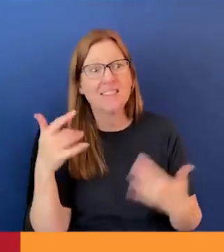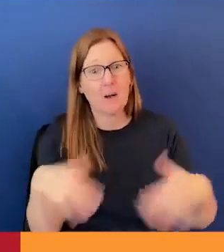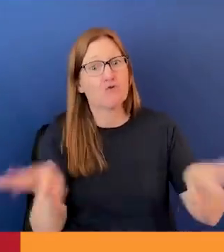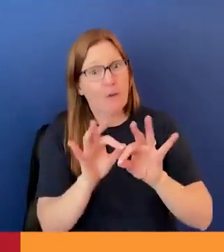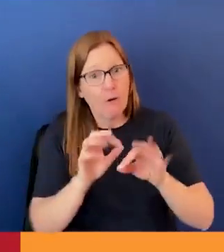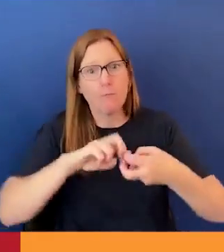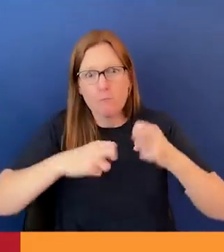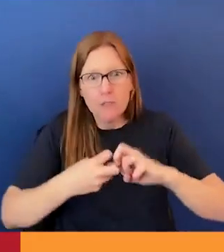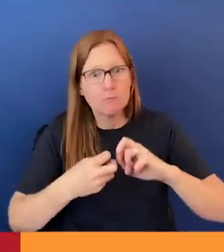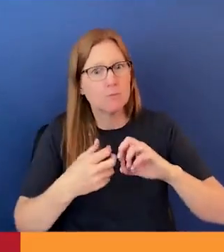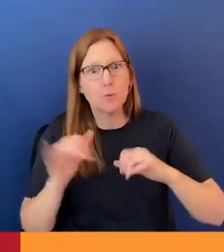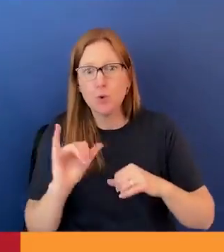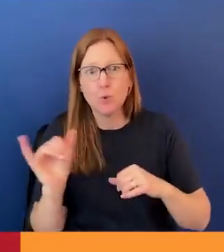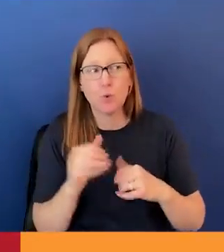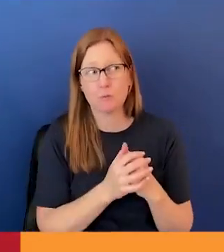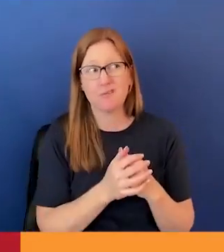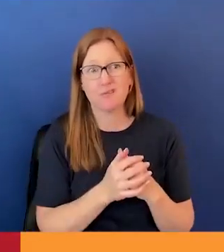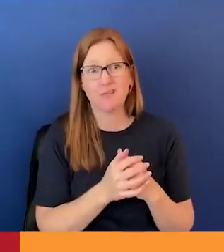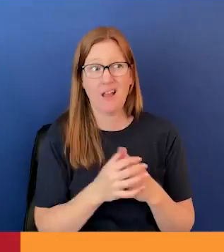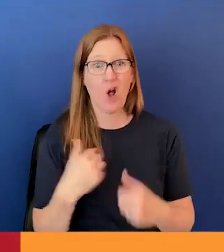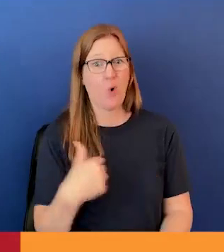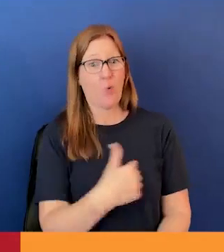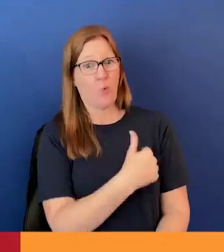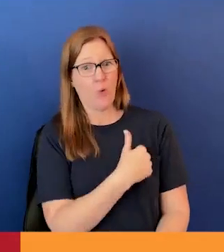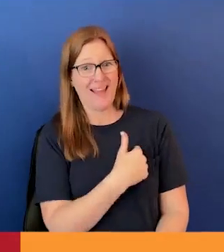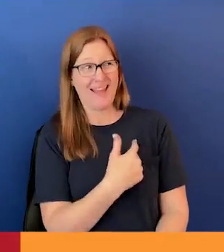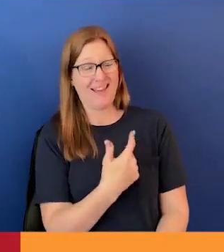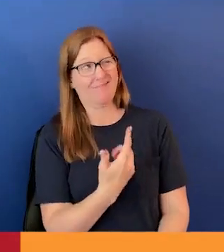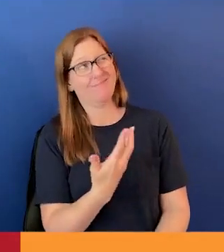And that issue is, there were about 600,000 people